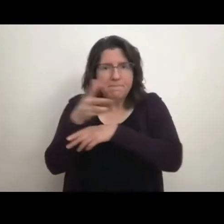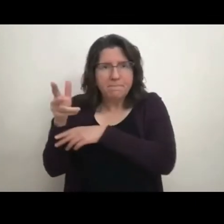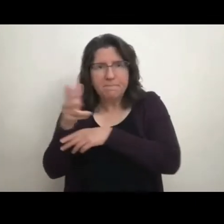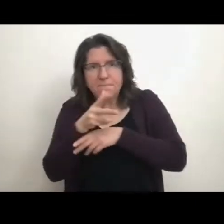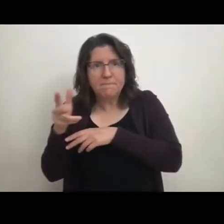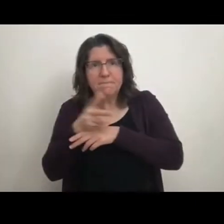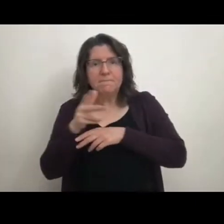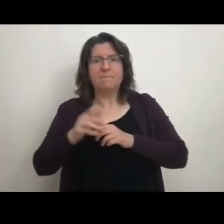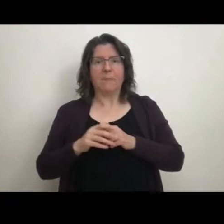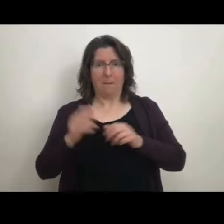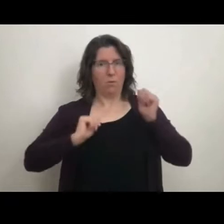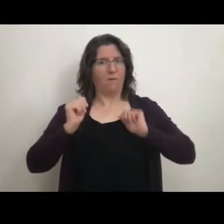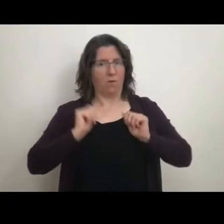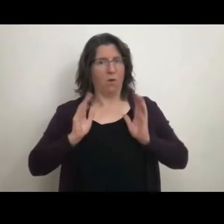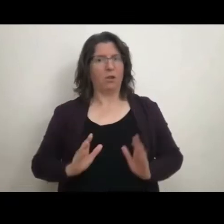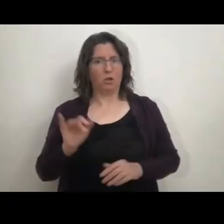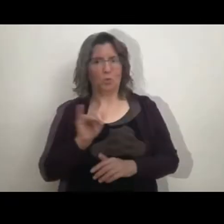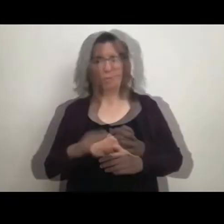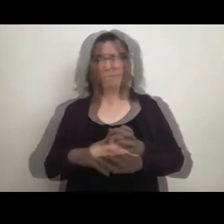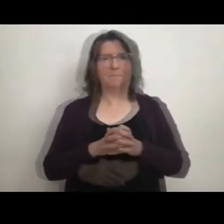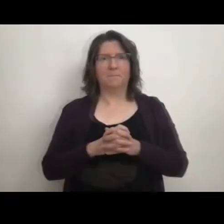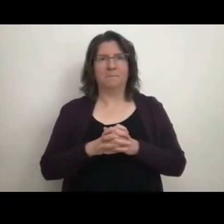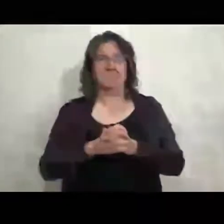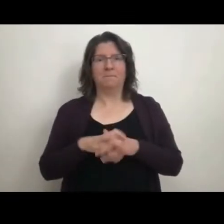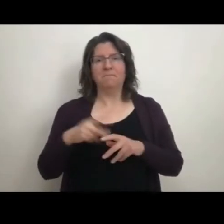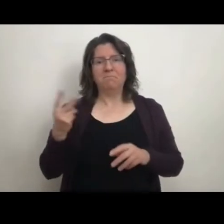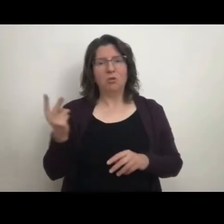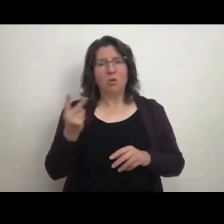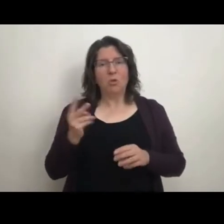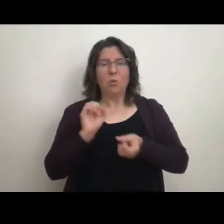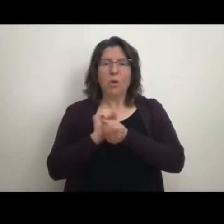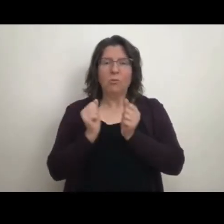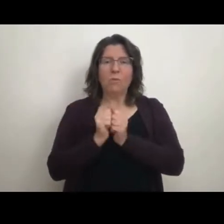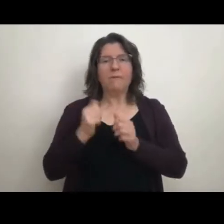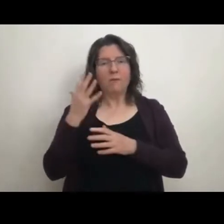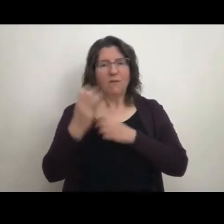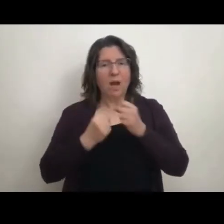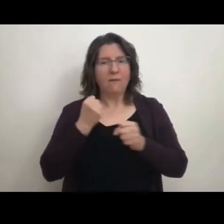His specialties are photography, filmmaking, as well as being a performer himself.